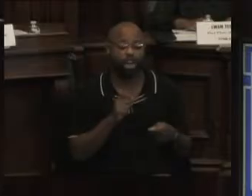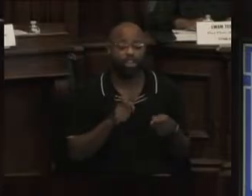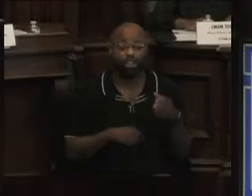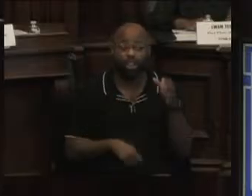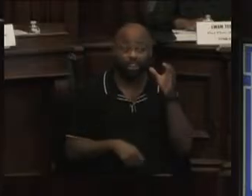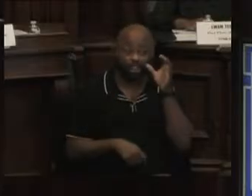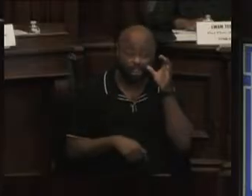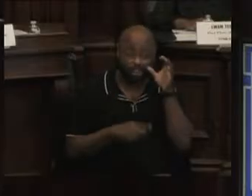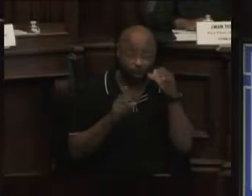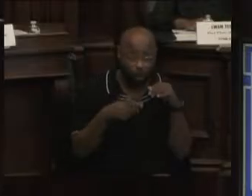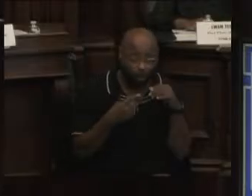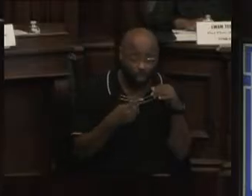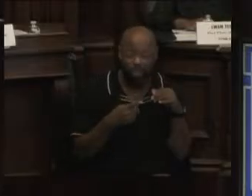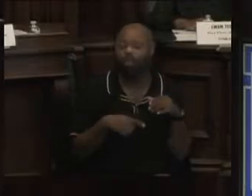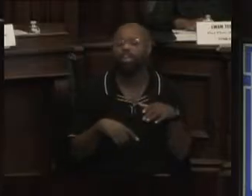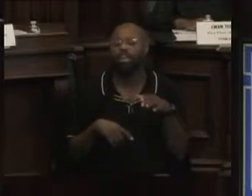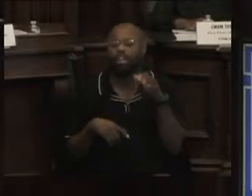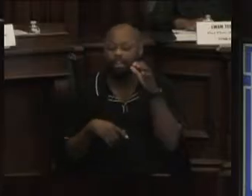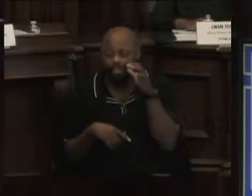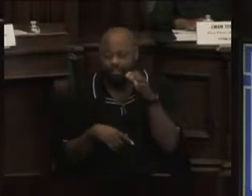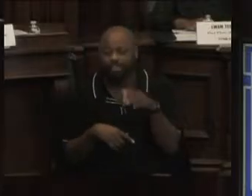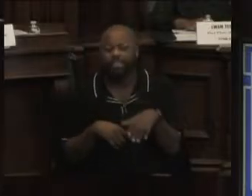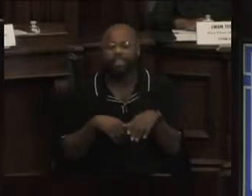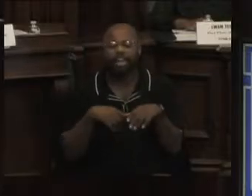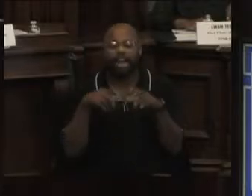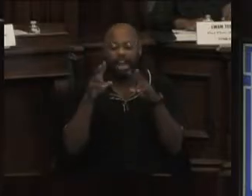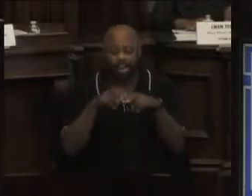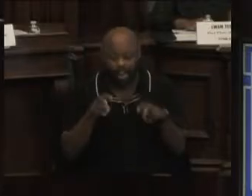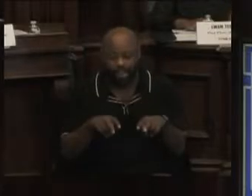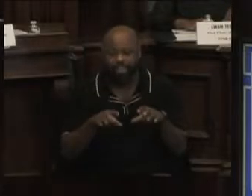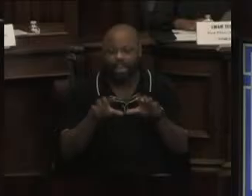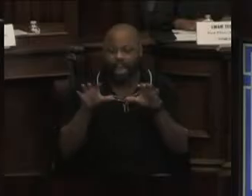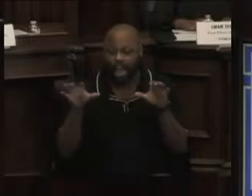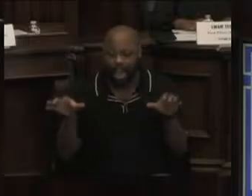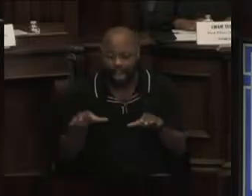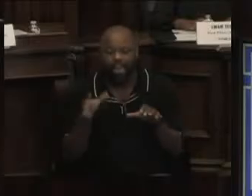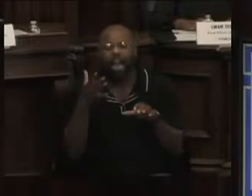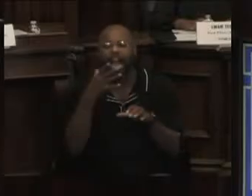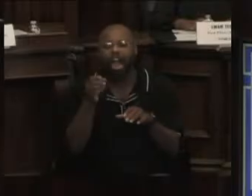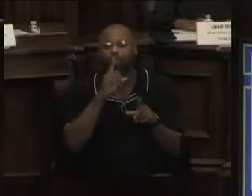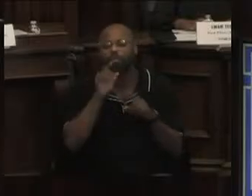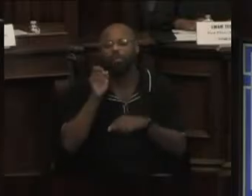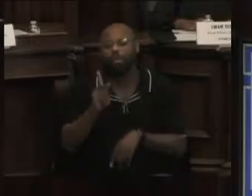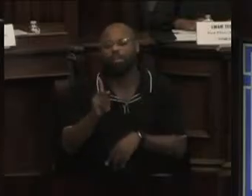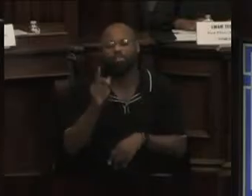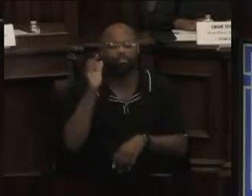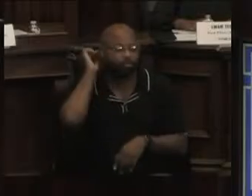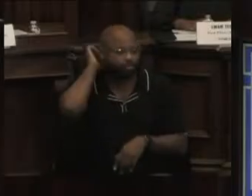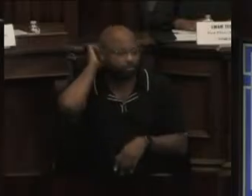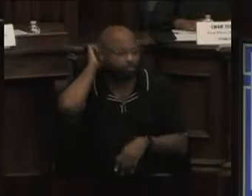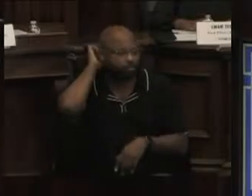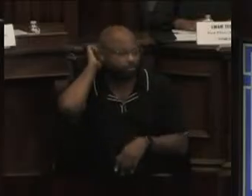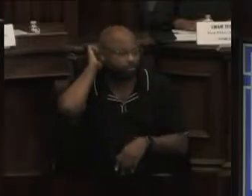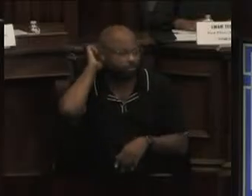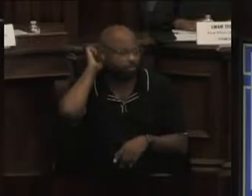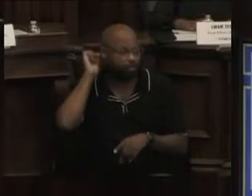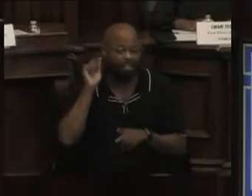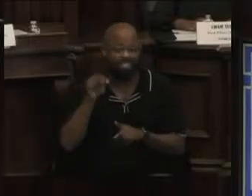are shifting community engagement from simply listening to listening,